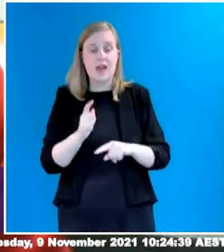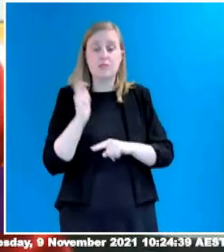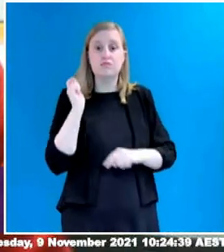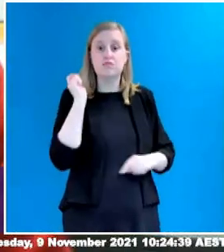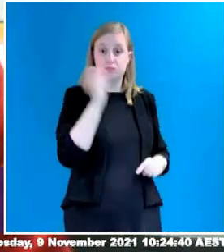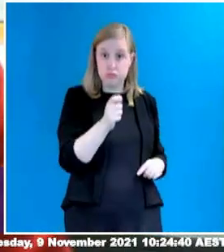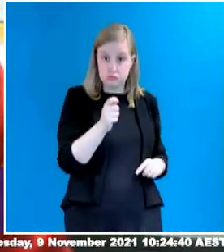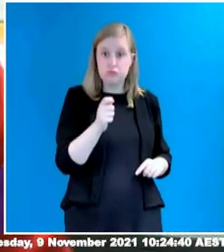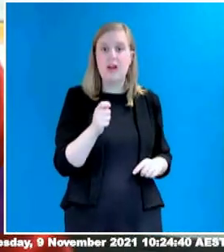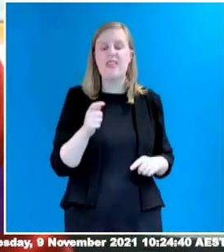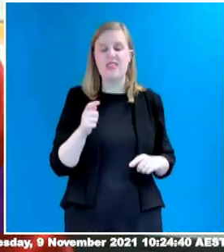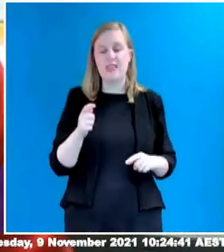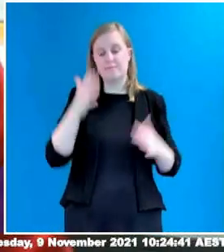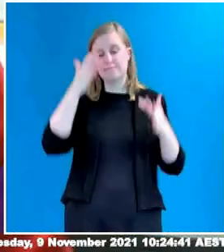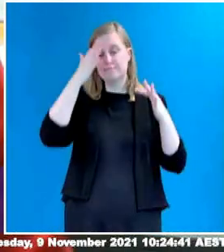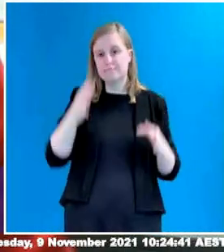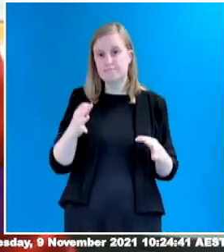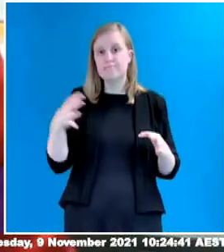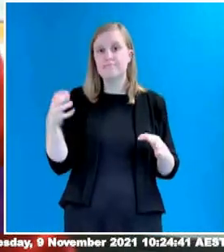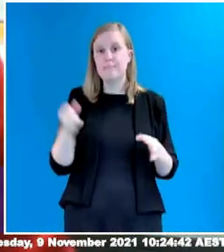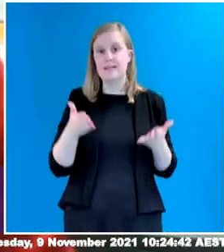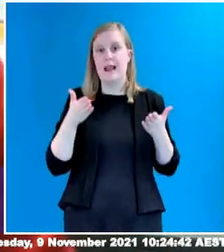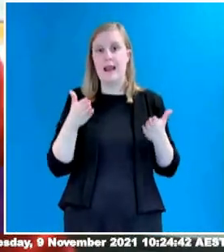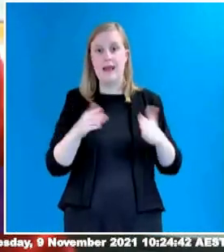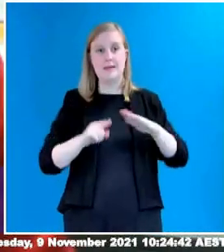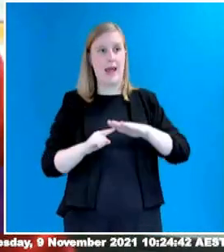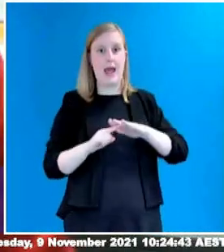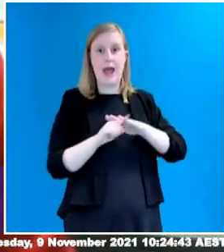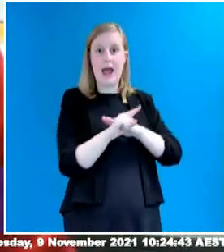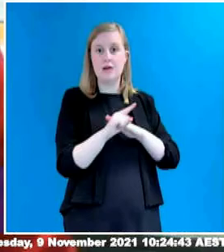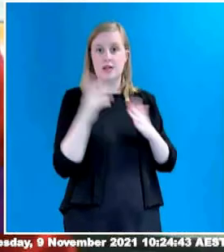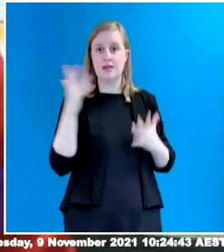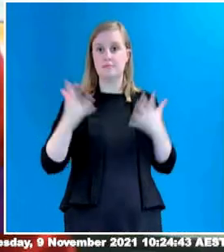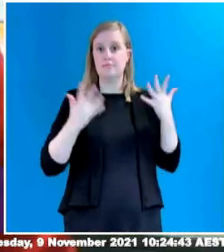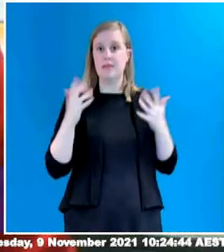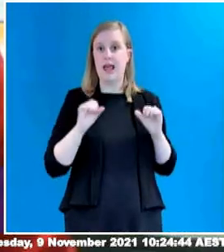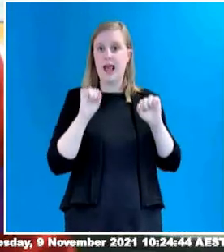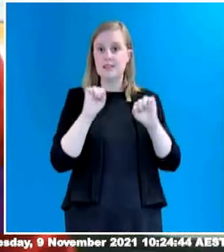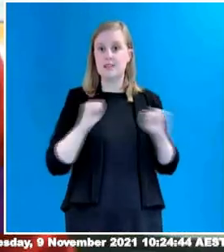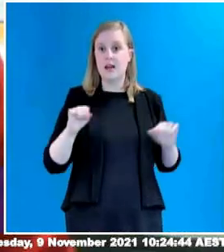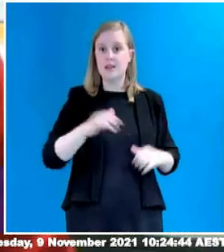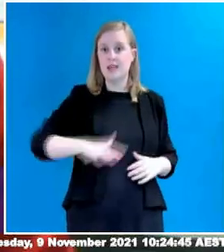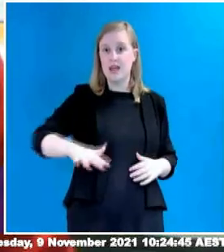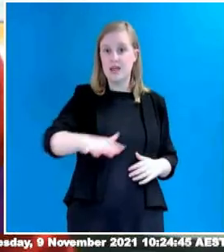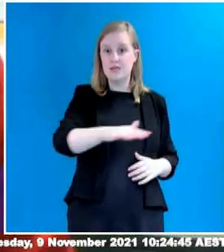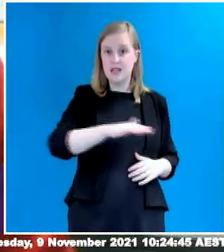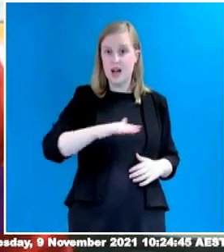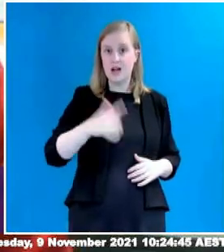as that is a requirement in the Corrections Act. To not follow that is a breach of human rights.